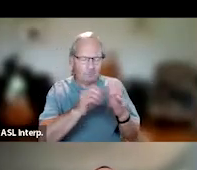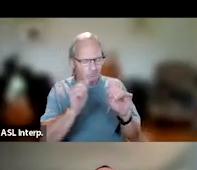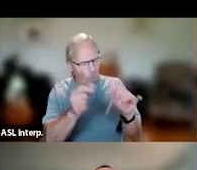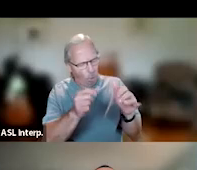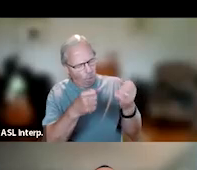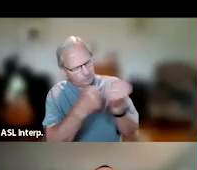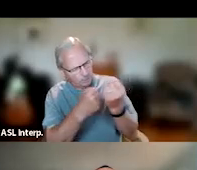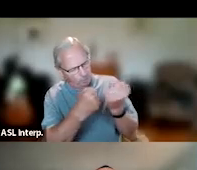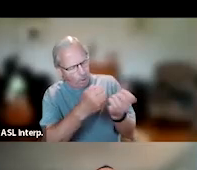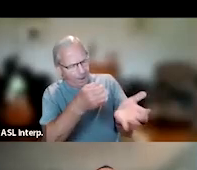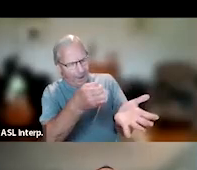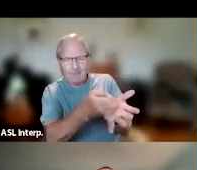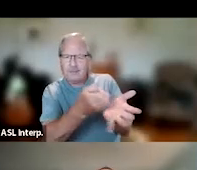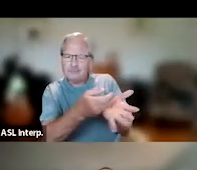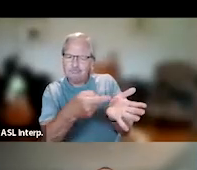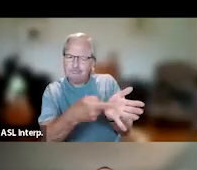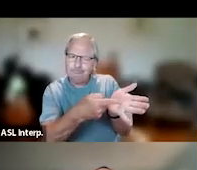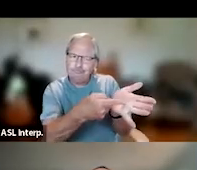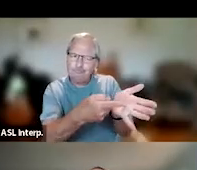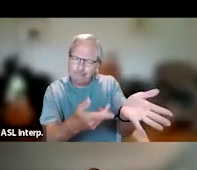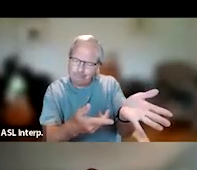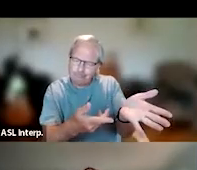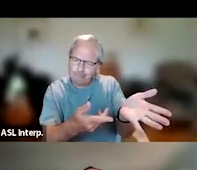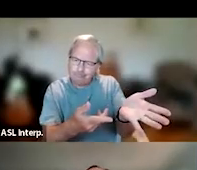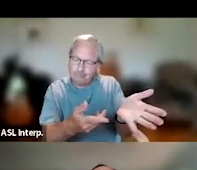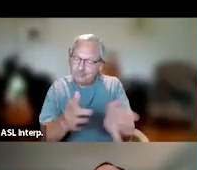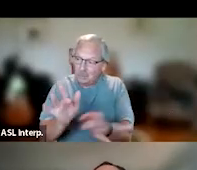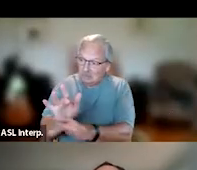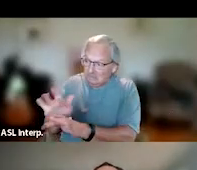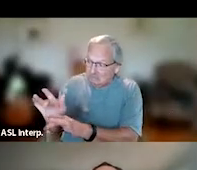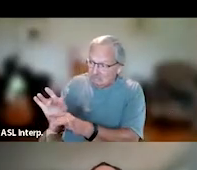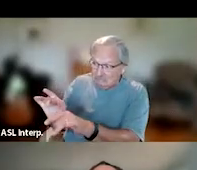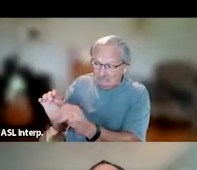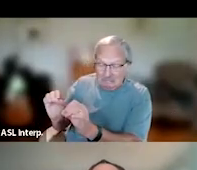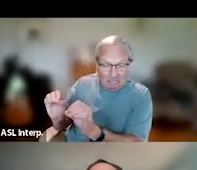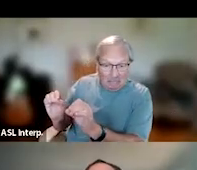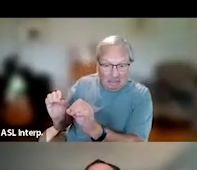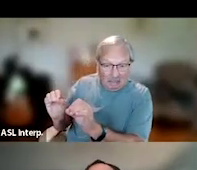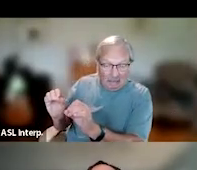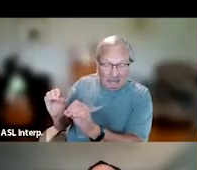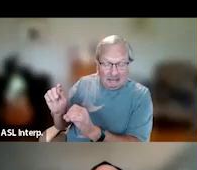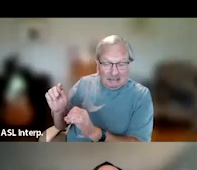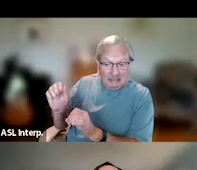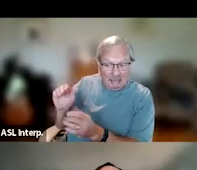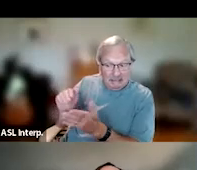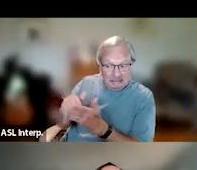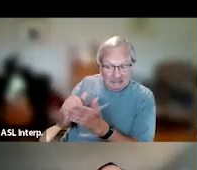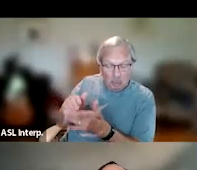So even with the absence of the TA Center and even with the absence of the SOAR Online Course and being able